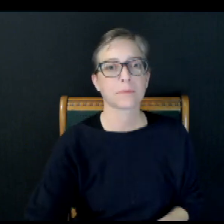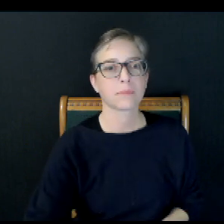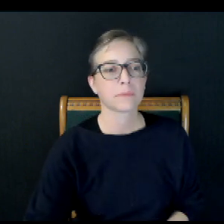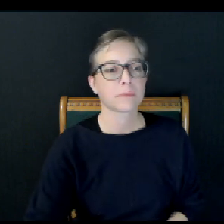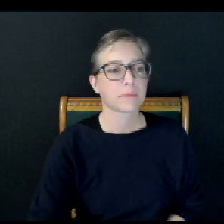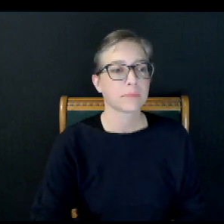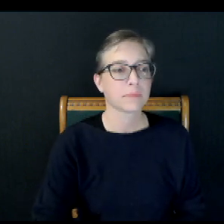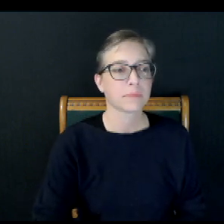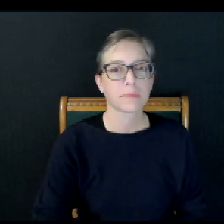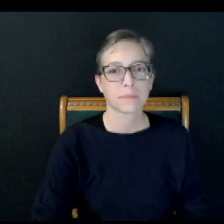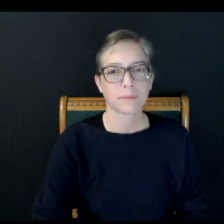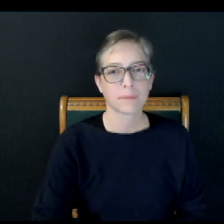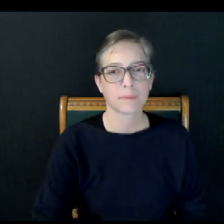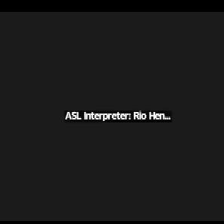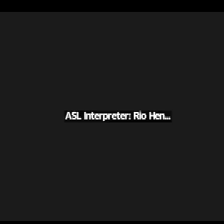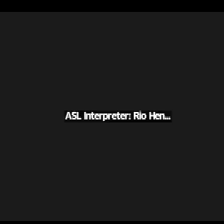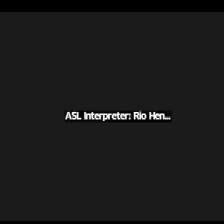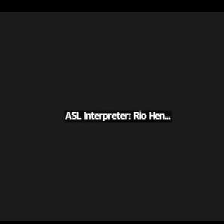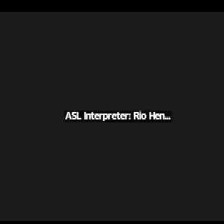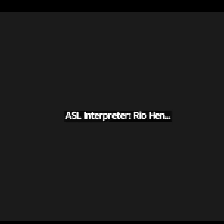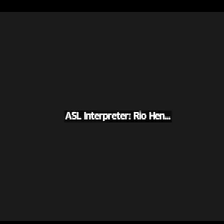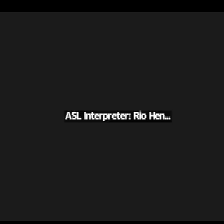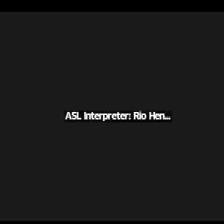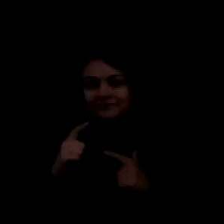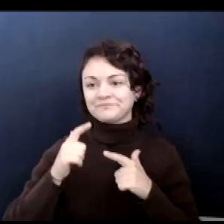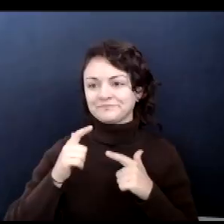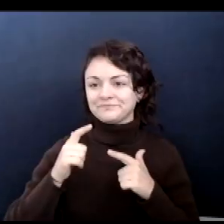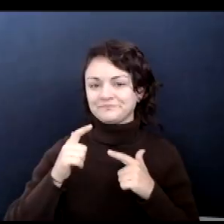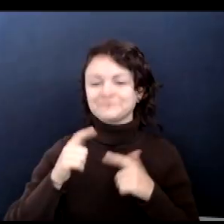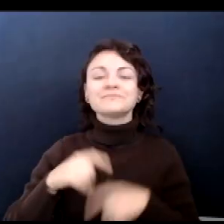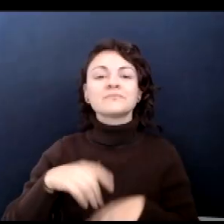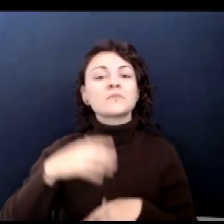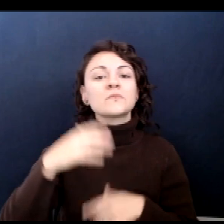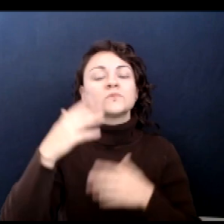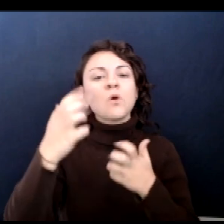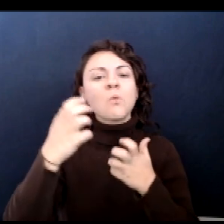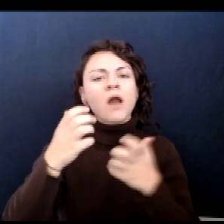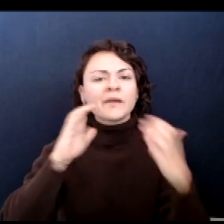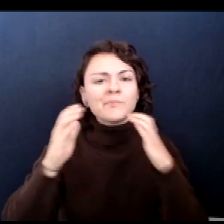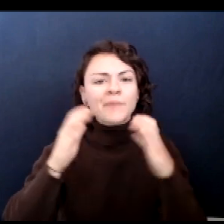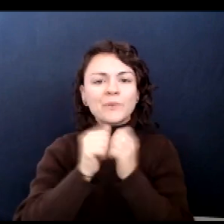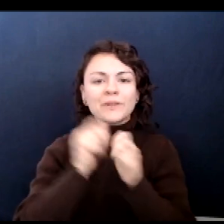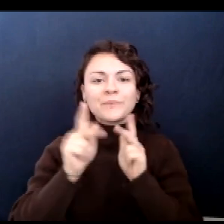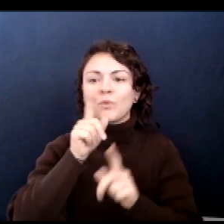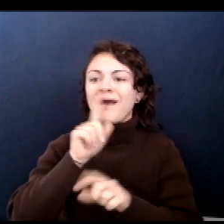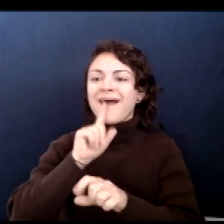the racial composition of those that are actually on the wait list. And we found that there are